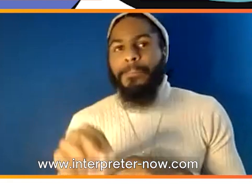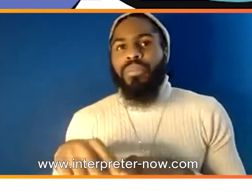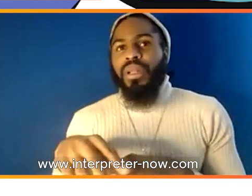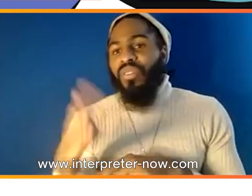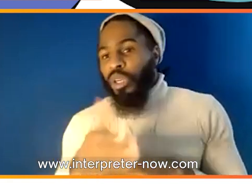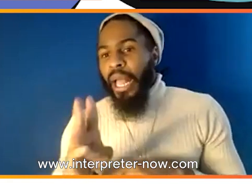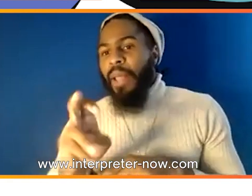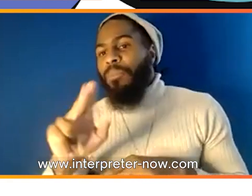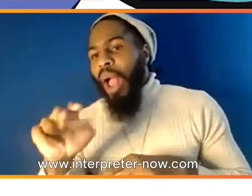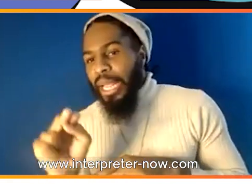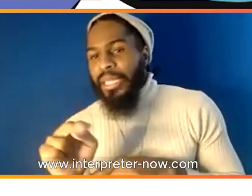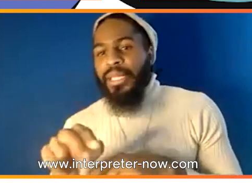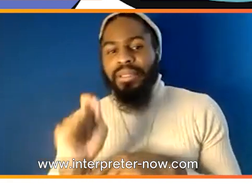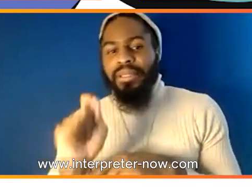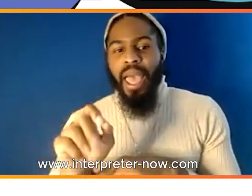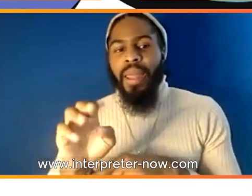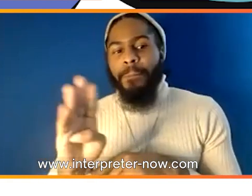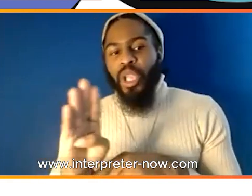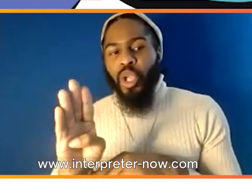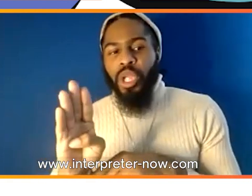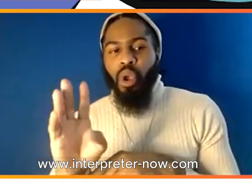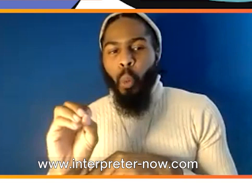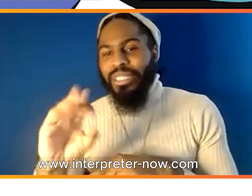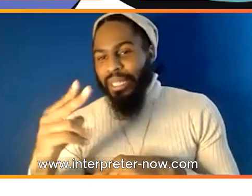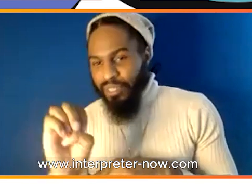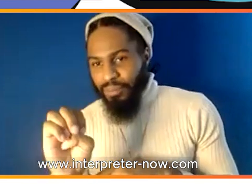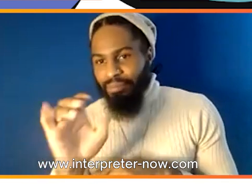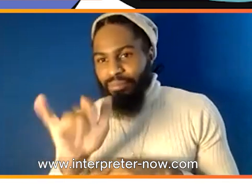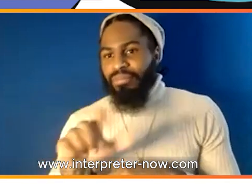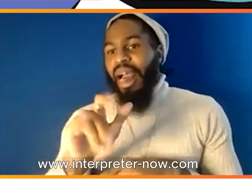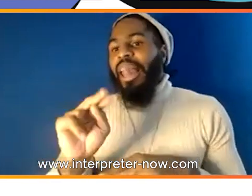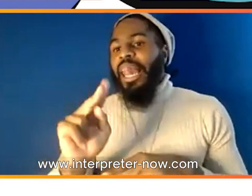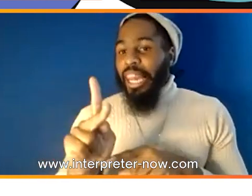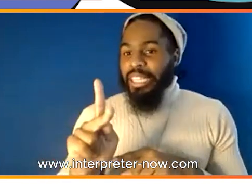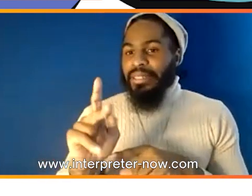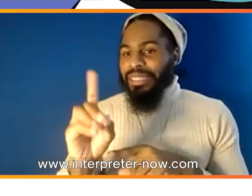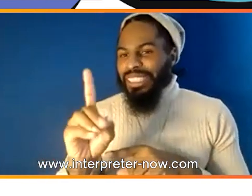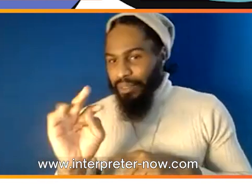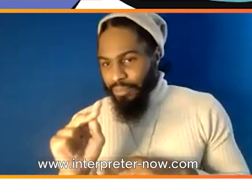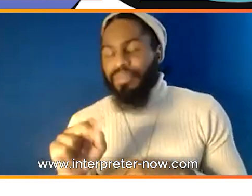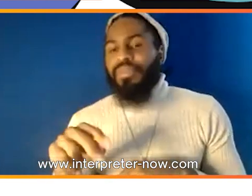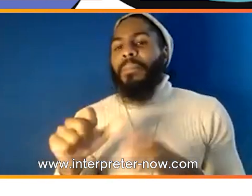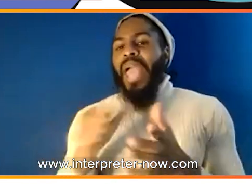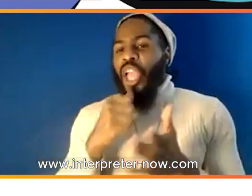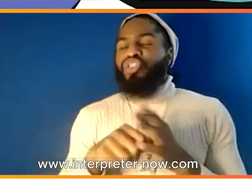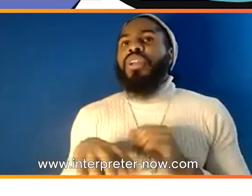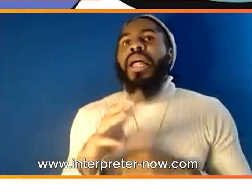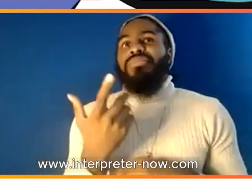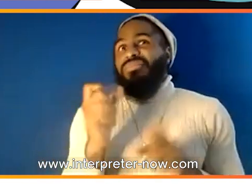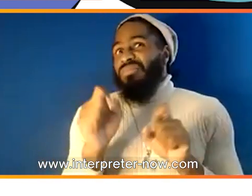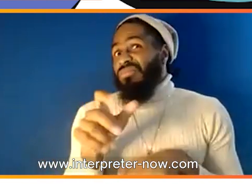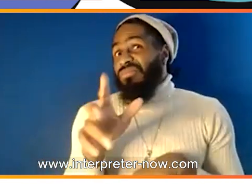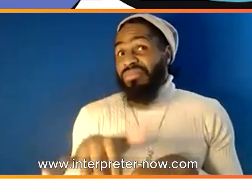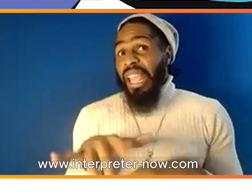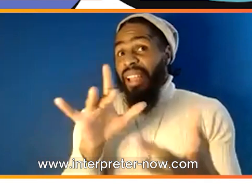my LinkedIn page. Otherwise, that's probably the best way to get a hold of me is on LinkedIn.